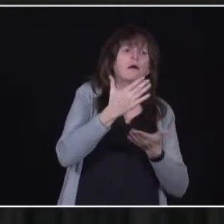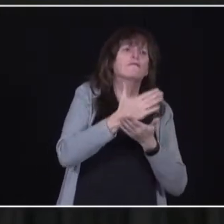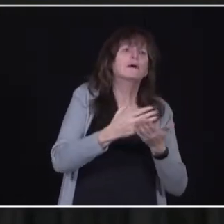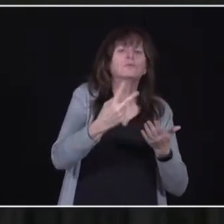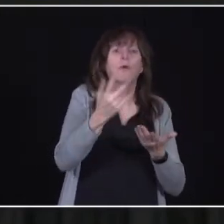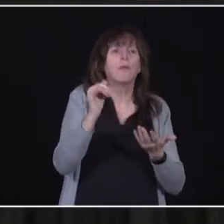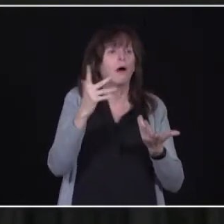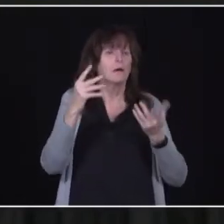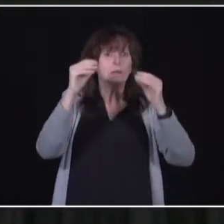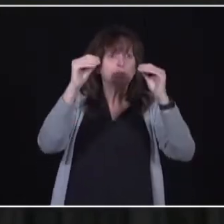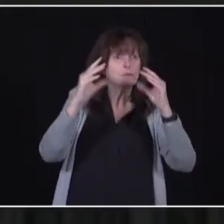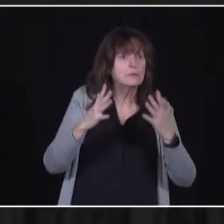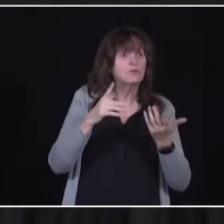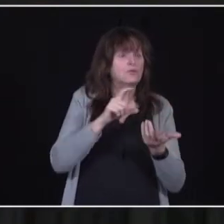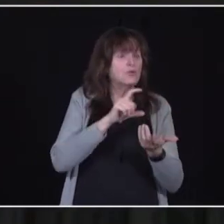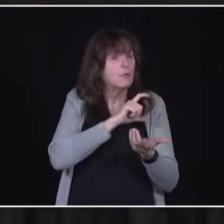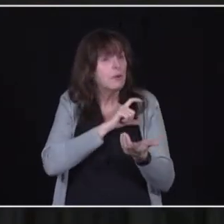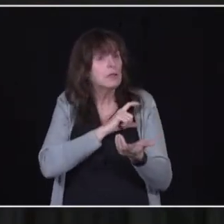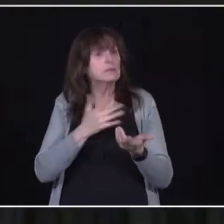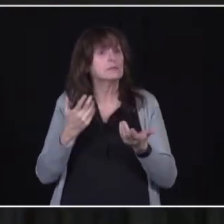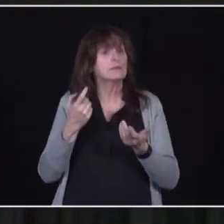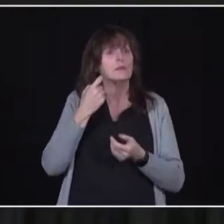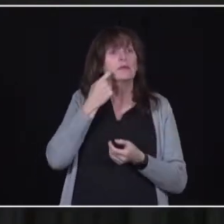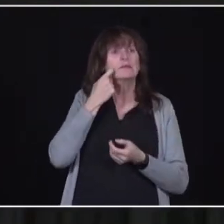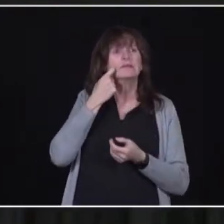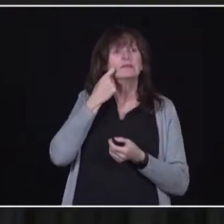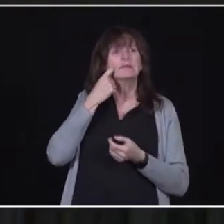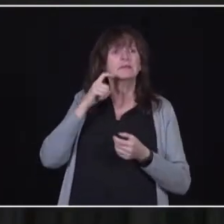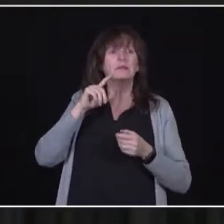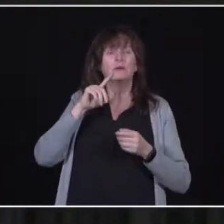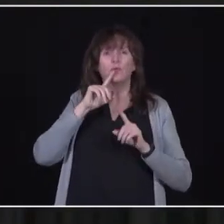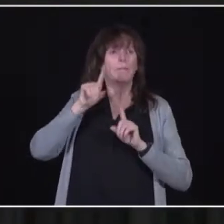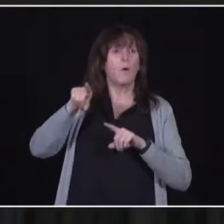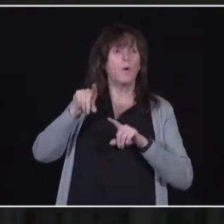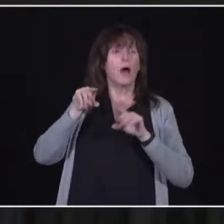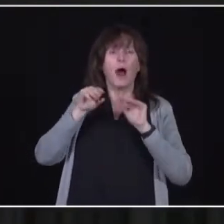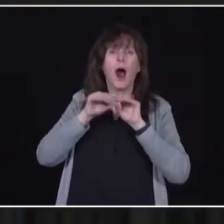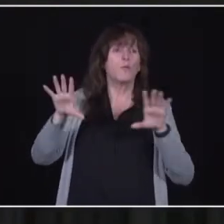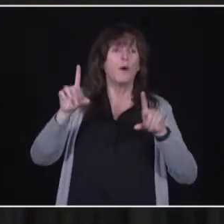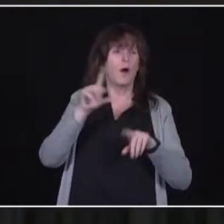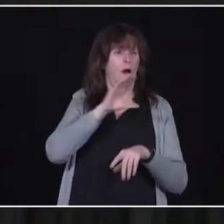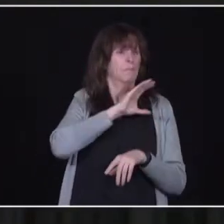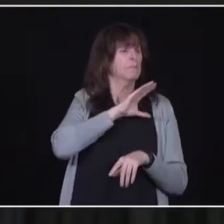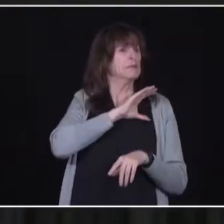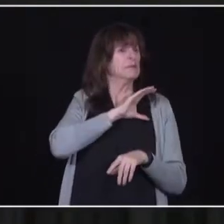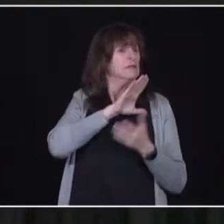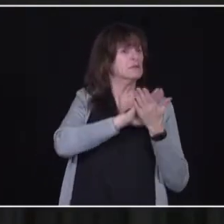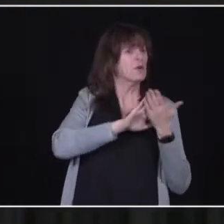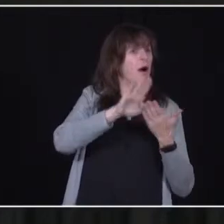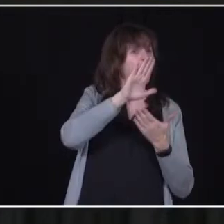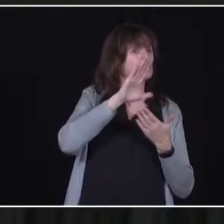an outbreak at the police College in the 31 Division in Toronto.